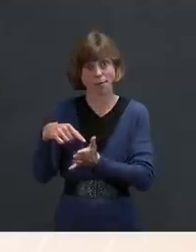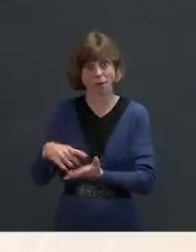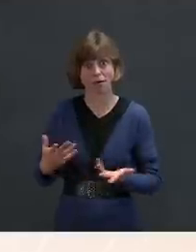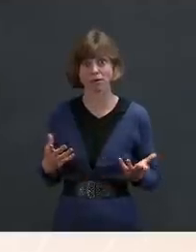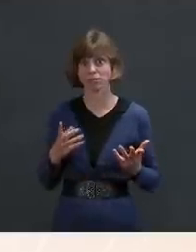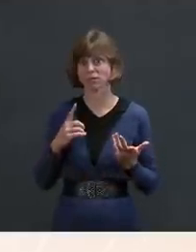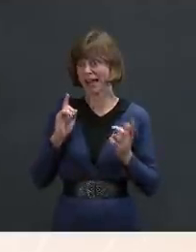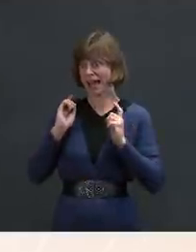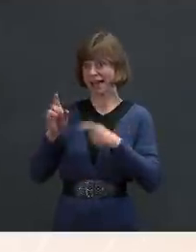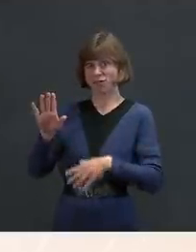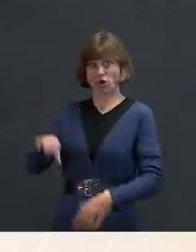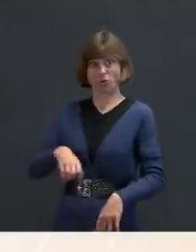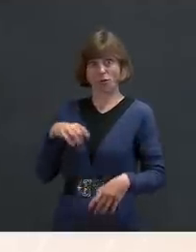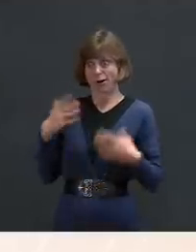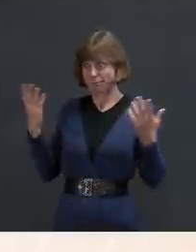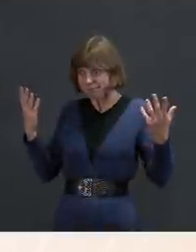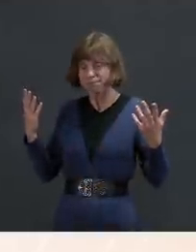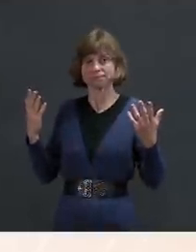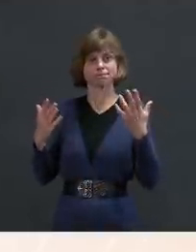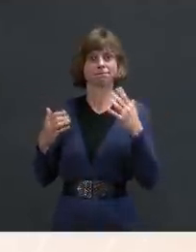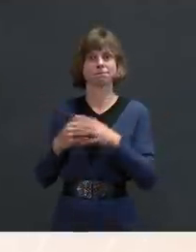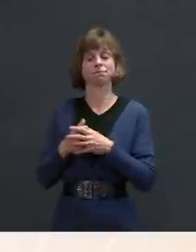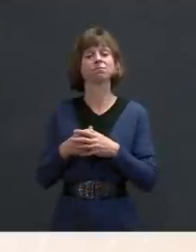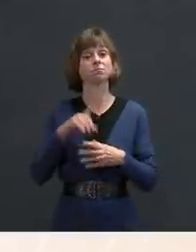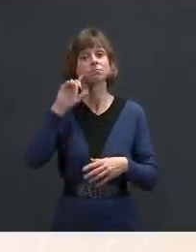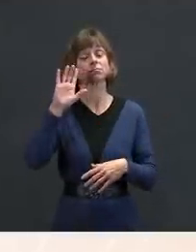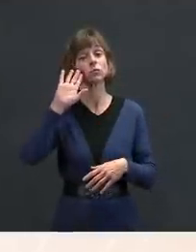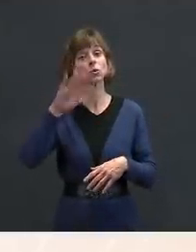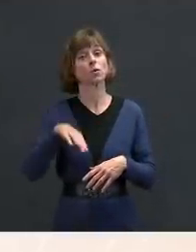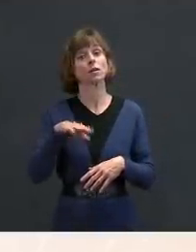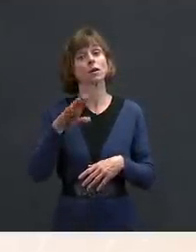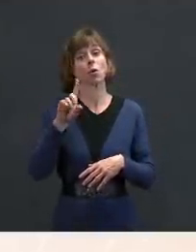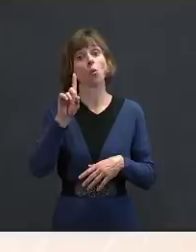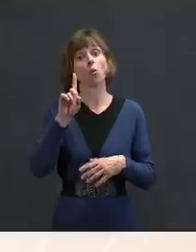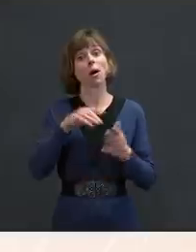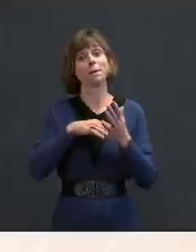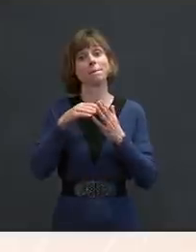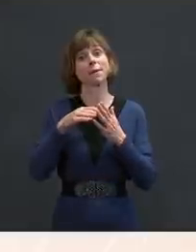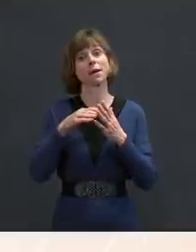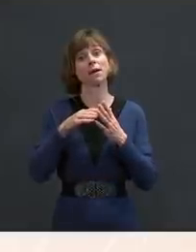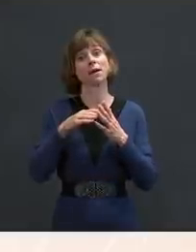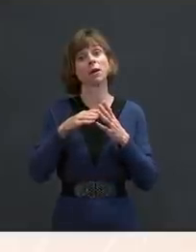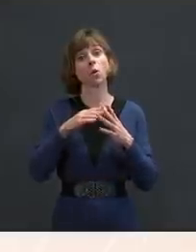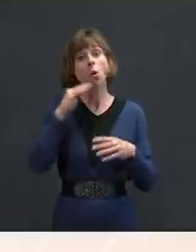I'd also note that nearly 1 million households on unemployment insurance report that their children aren't eating enough;